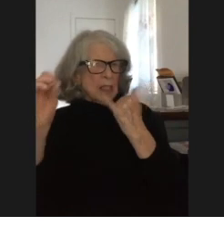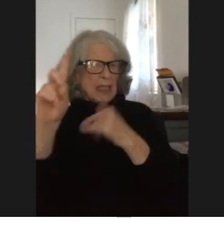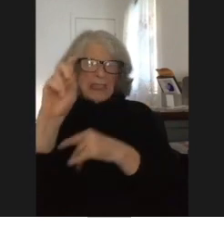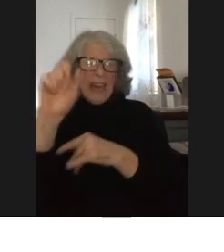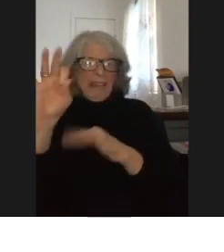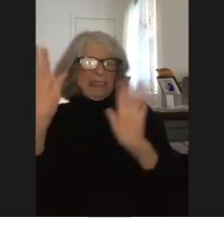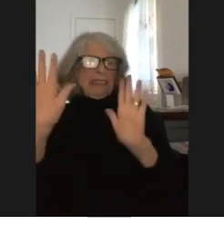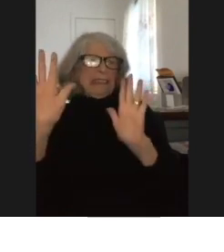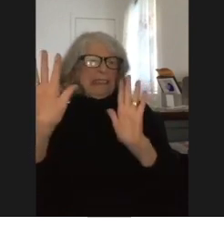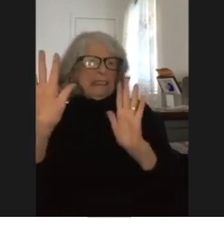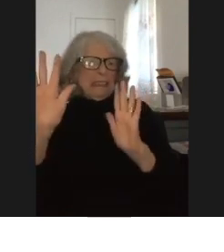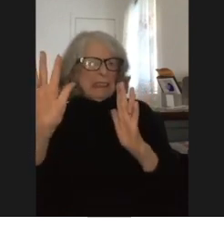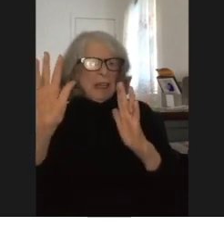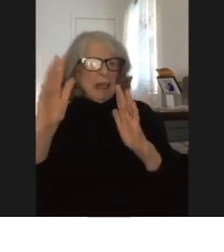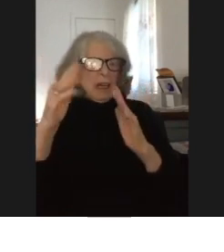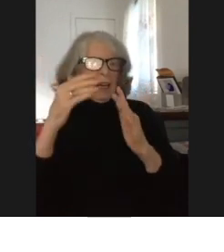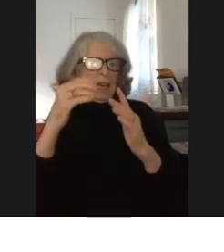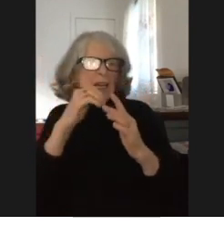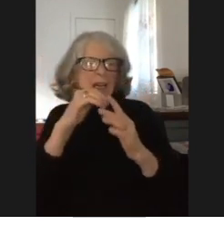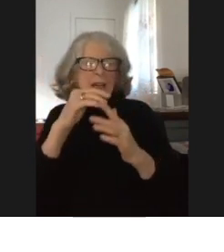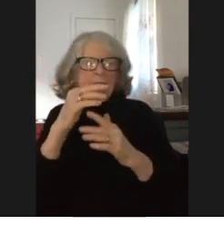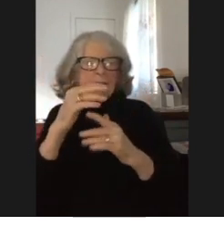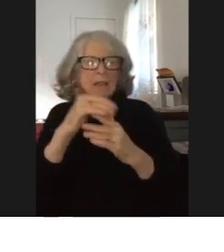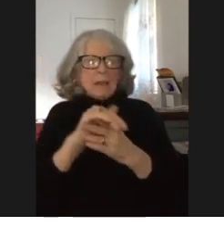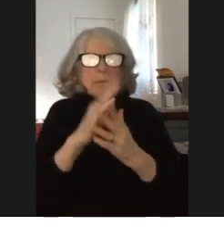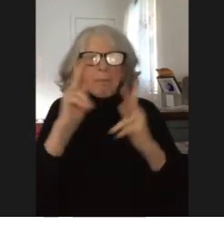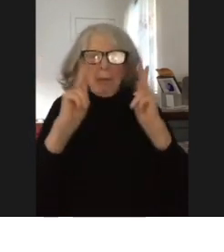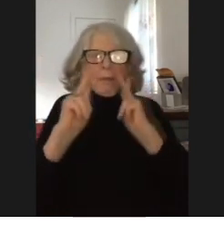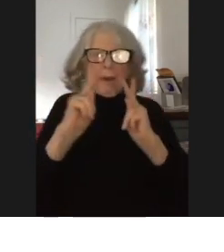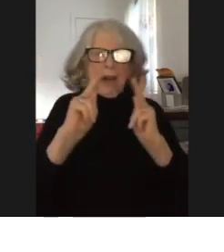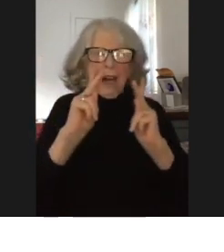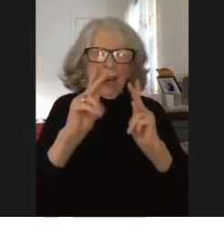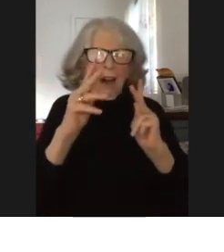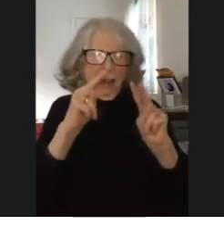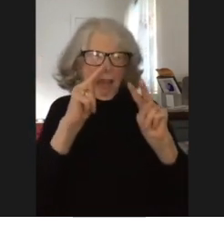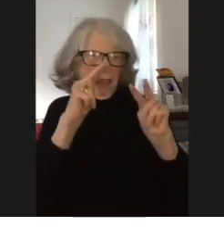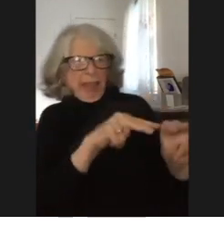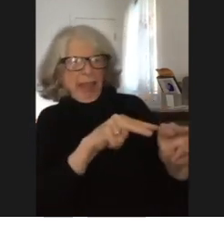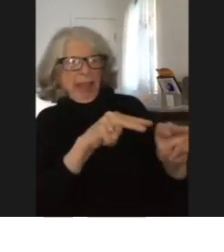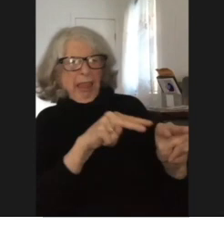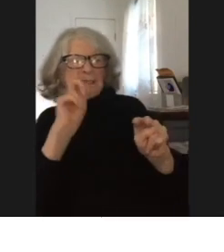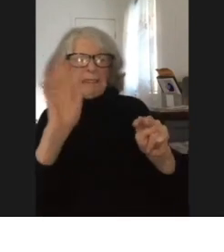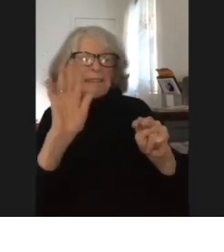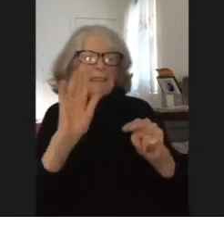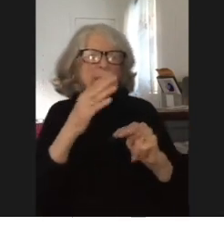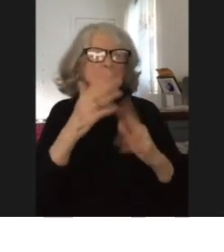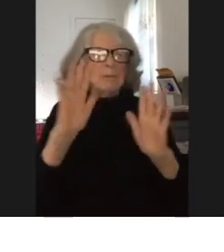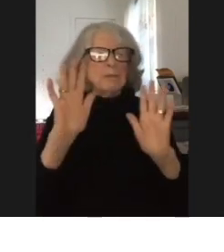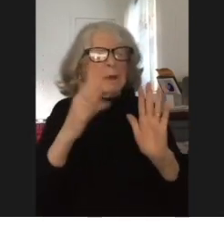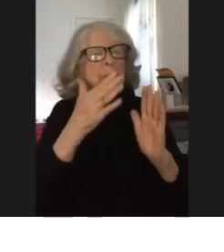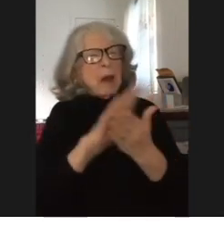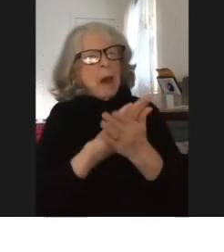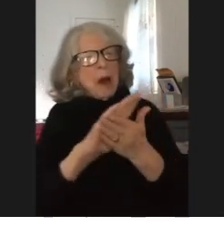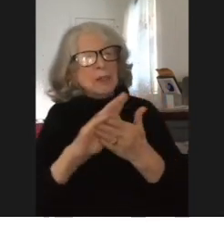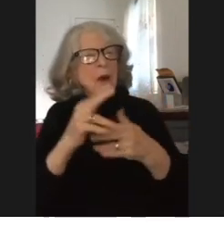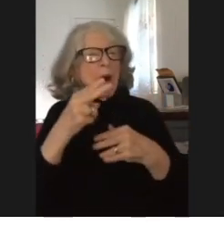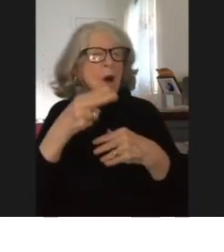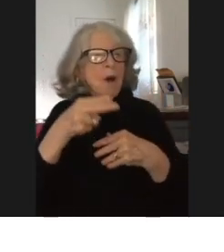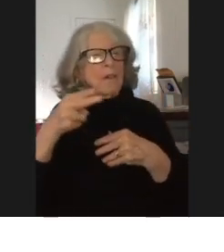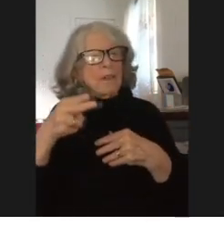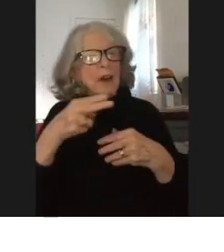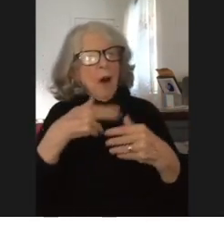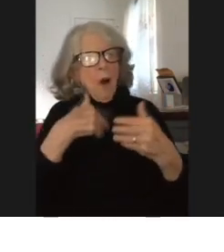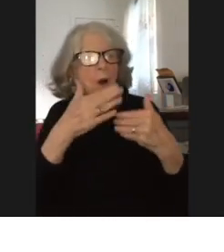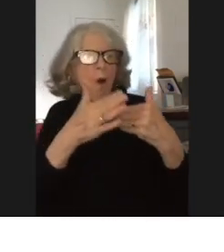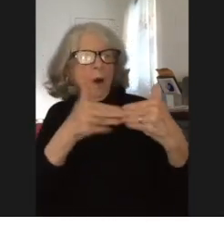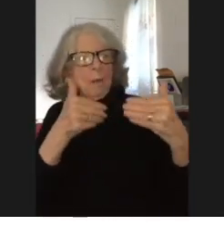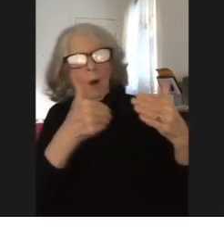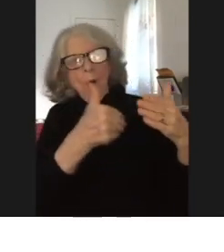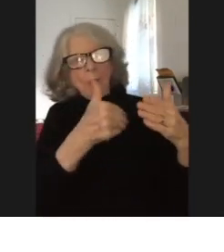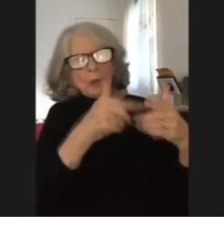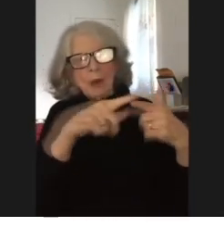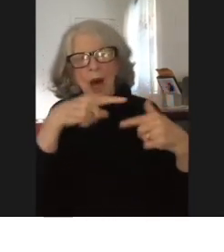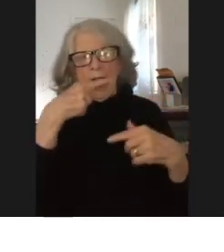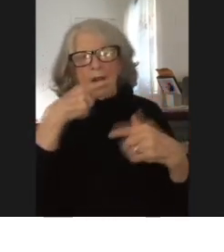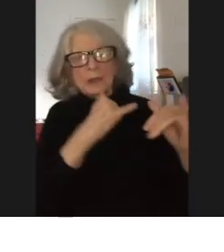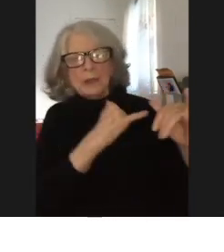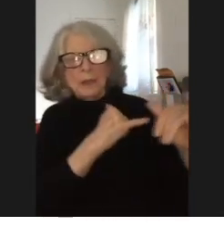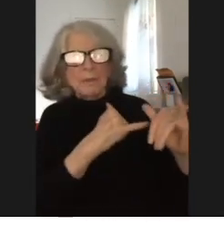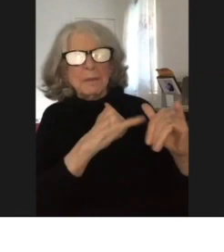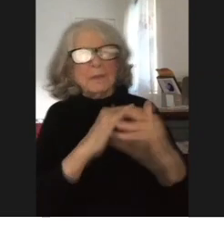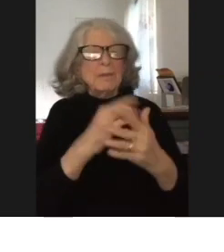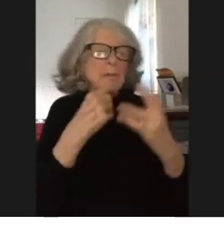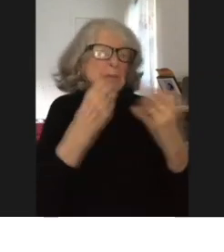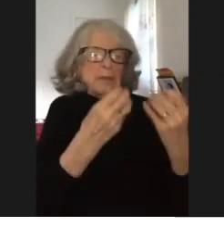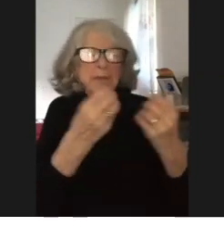There's nothing wrong with just saying deaf, there needs to be no stigma attached to deaf.